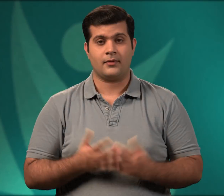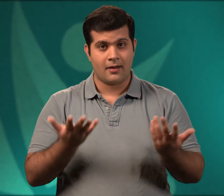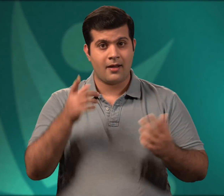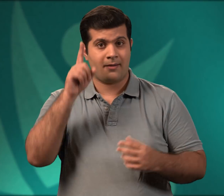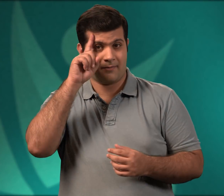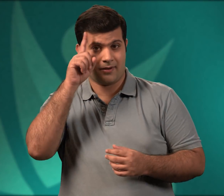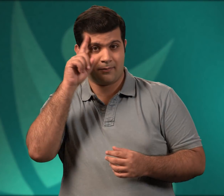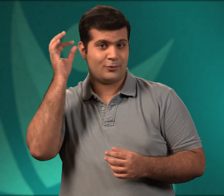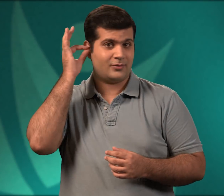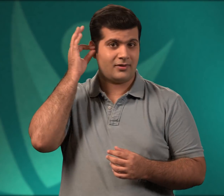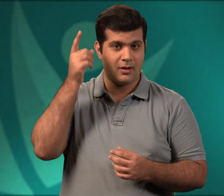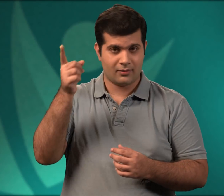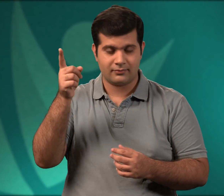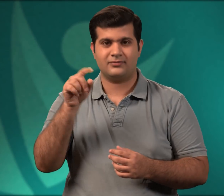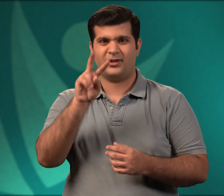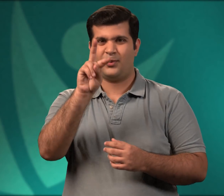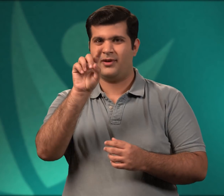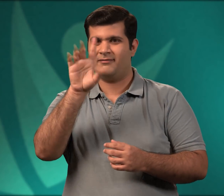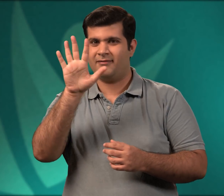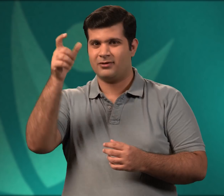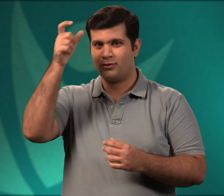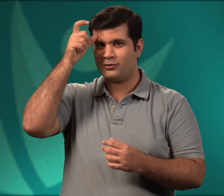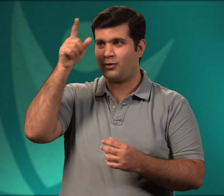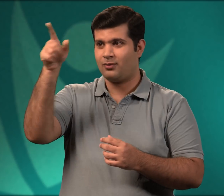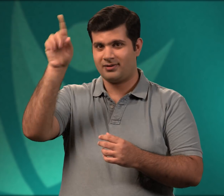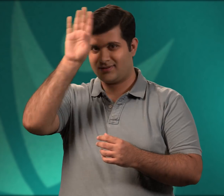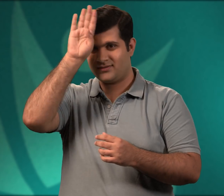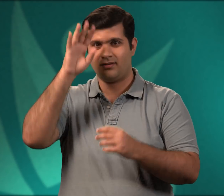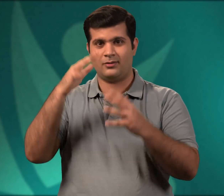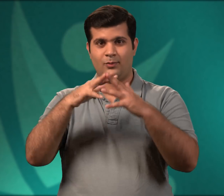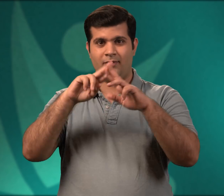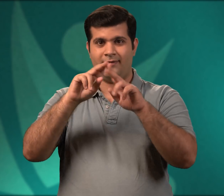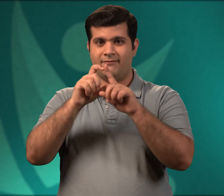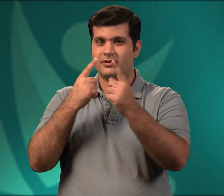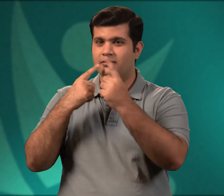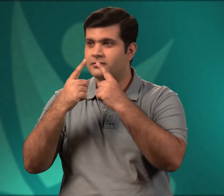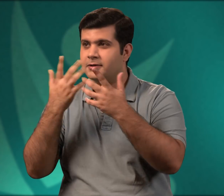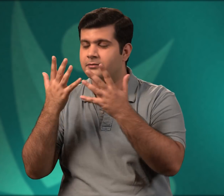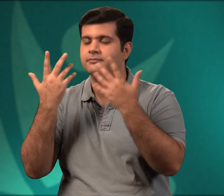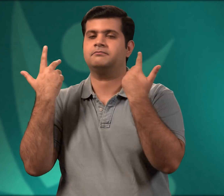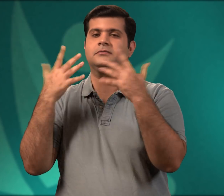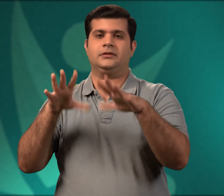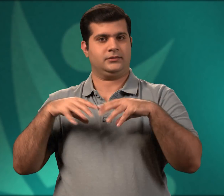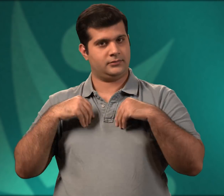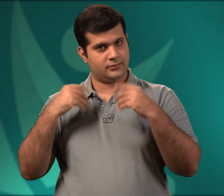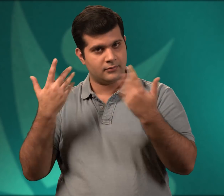After accepting the situation in 2015 Istanbul, Turkey at the WFD conference